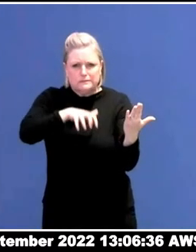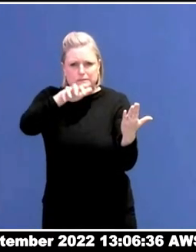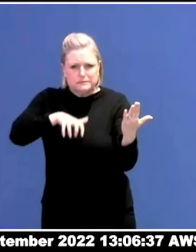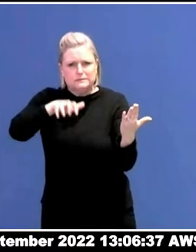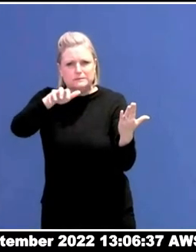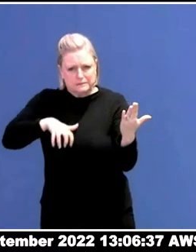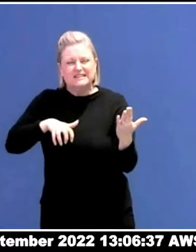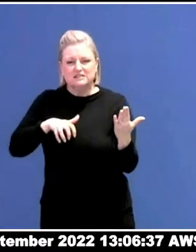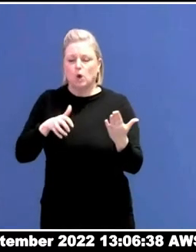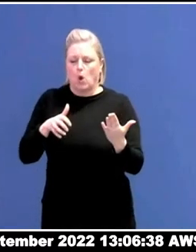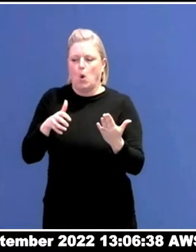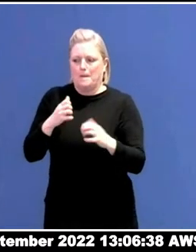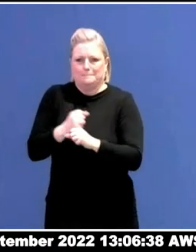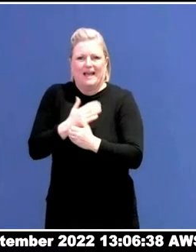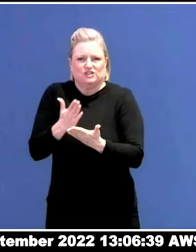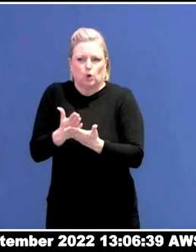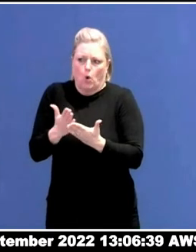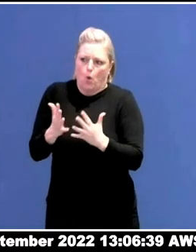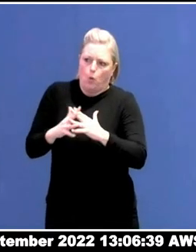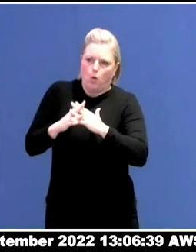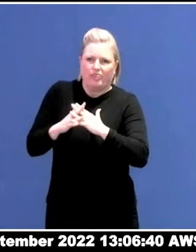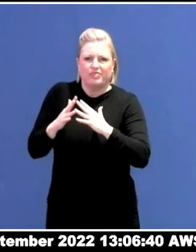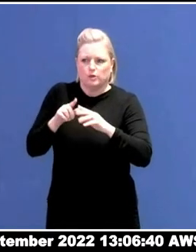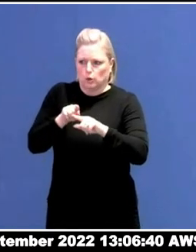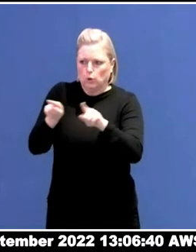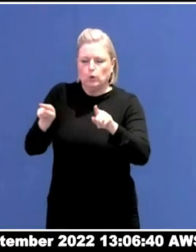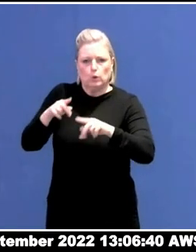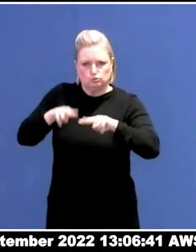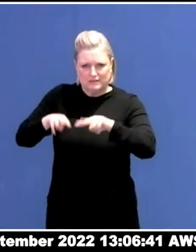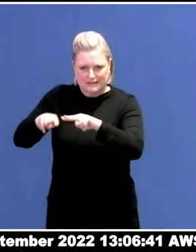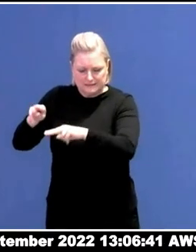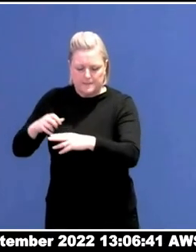For the purposes of this session, I have asked witnesses to indicate particular issues